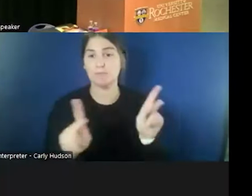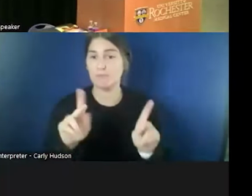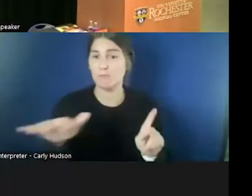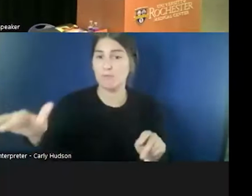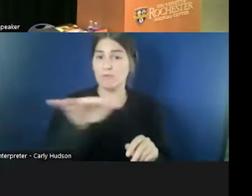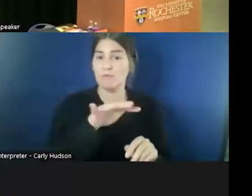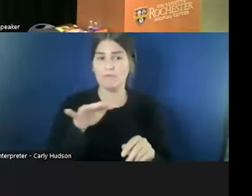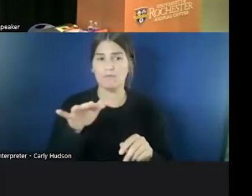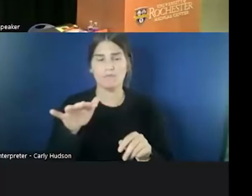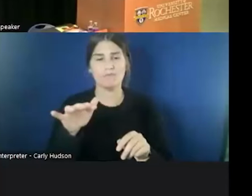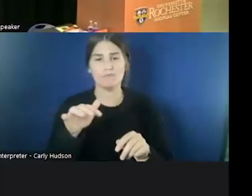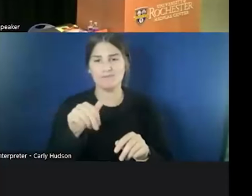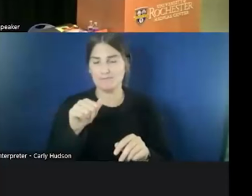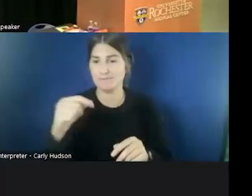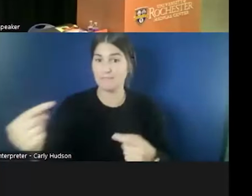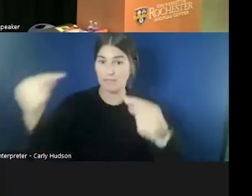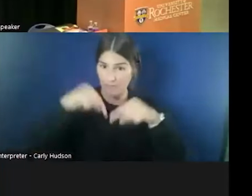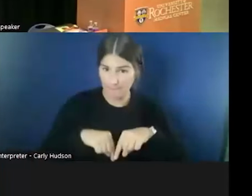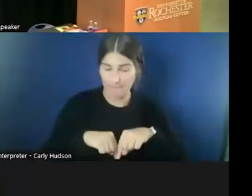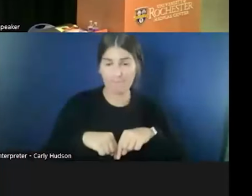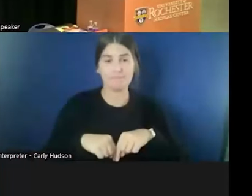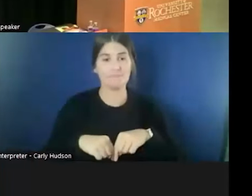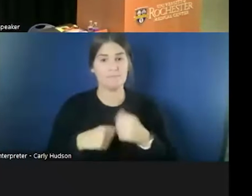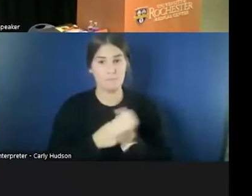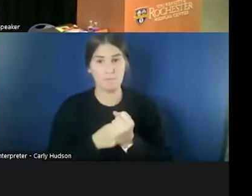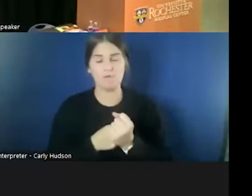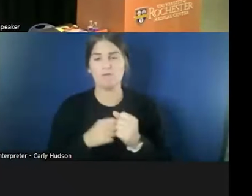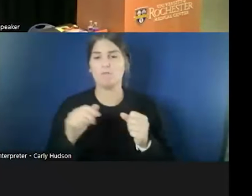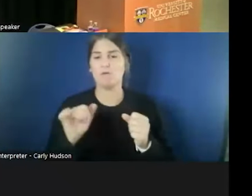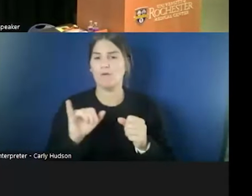being not only brought to the table but that they're being given a voice at the